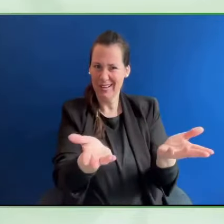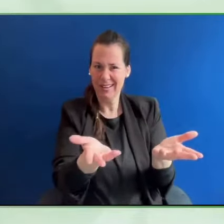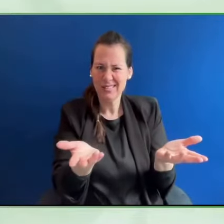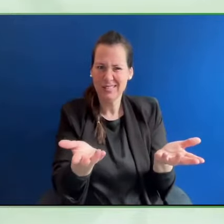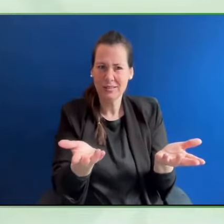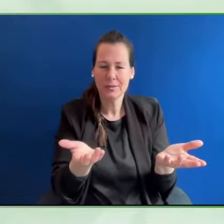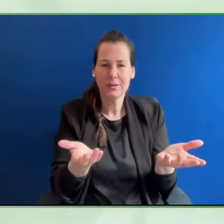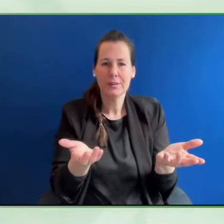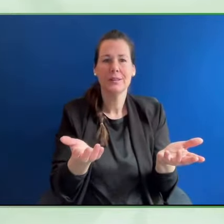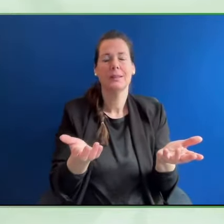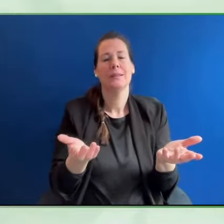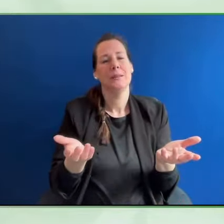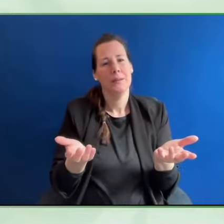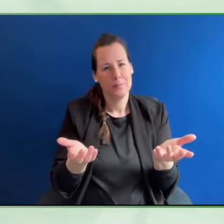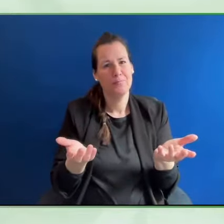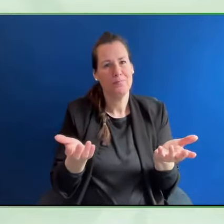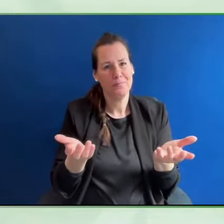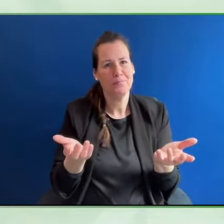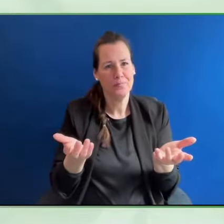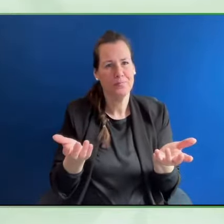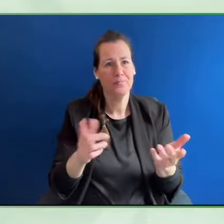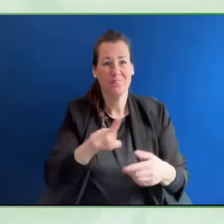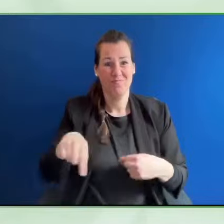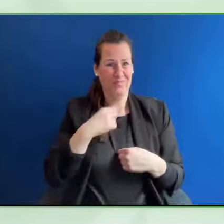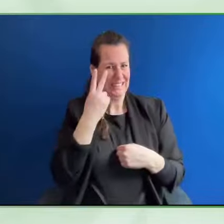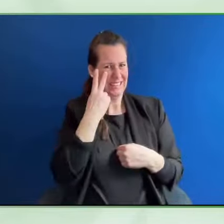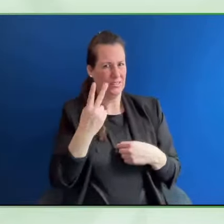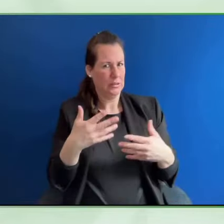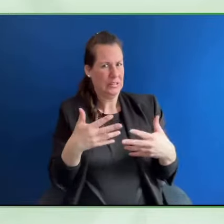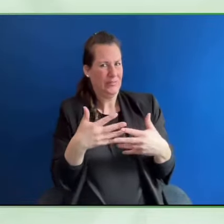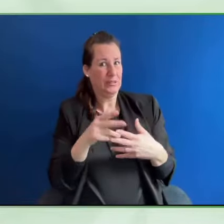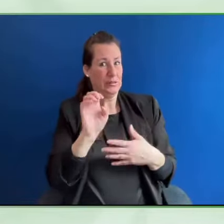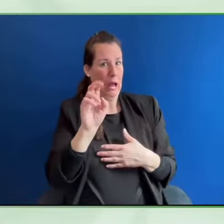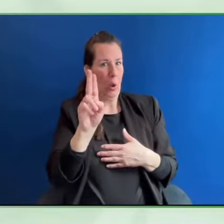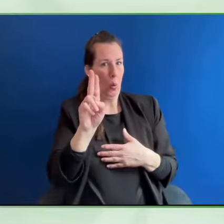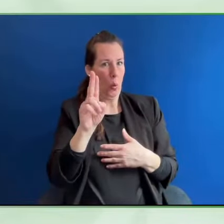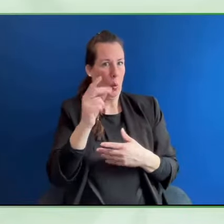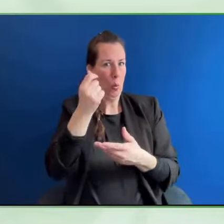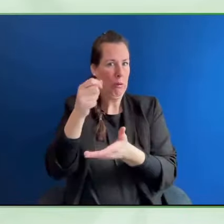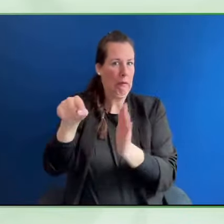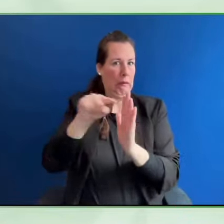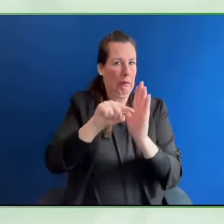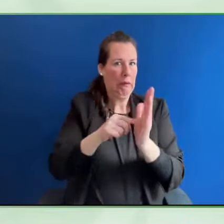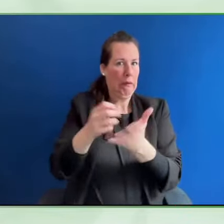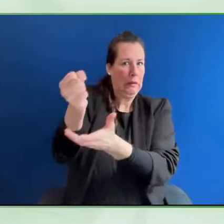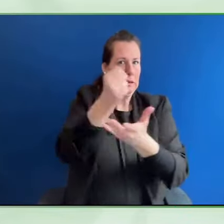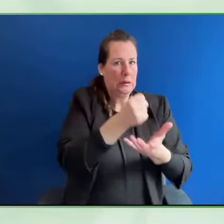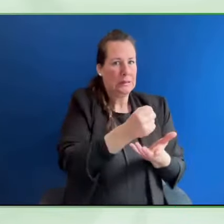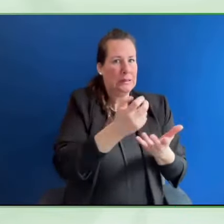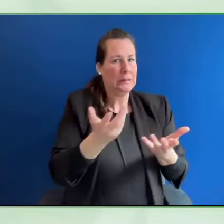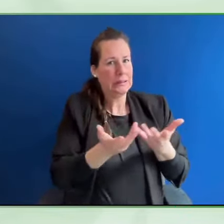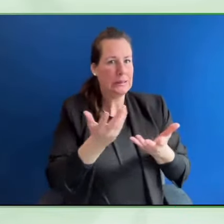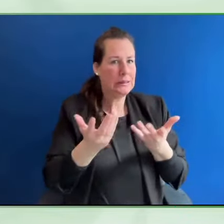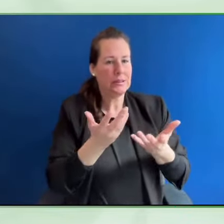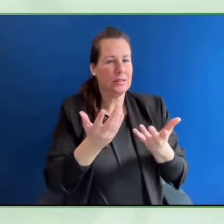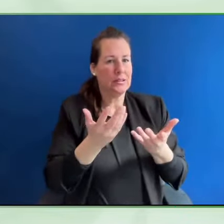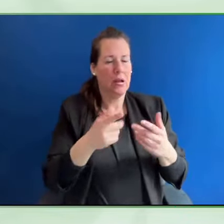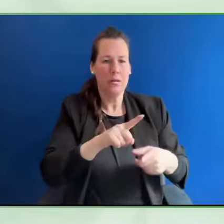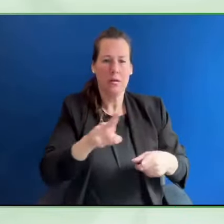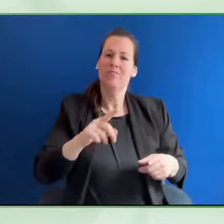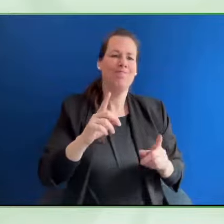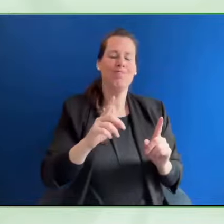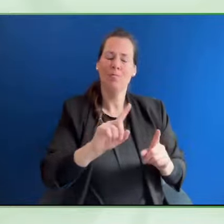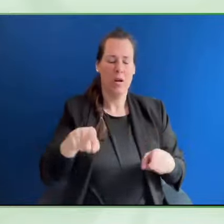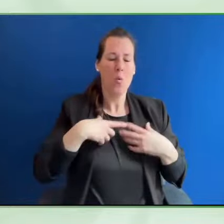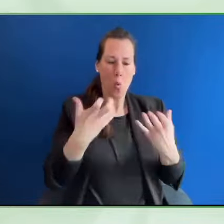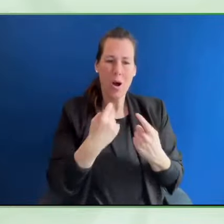How do you make sure there is equality support levels, not any minerals but you come across